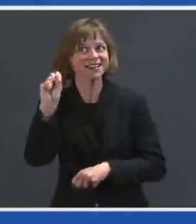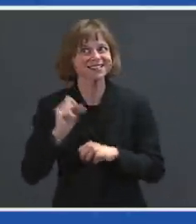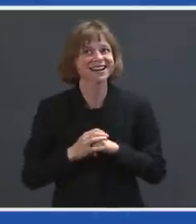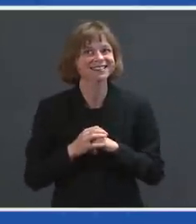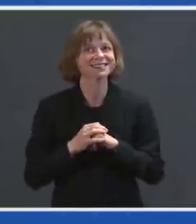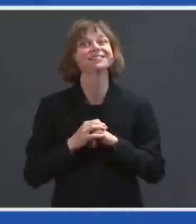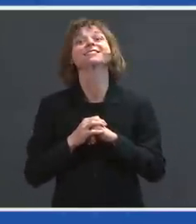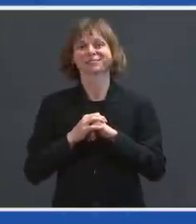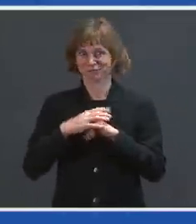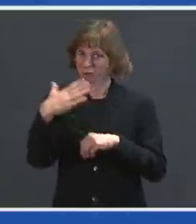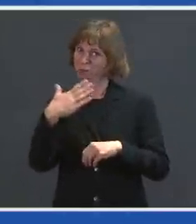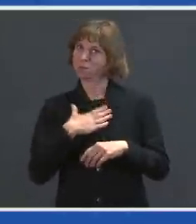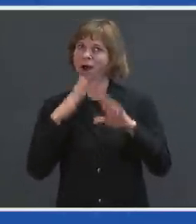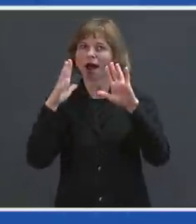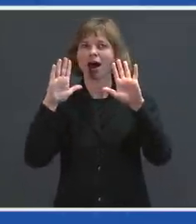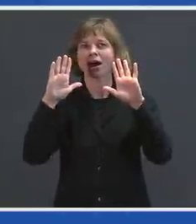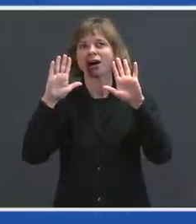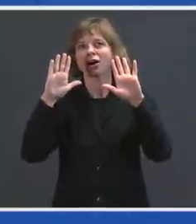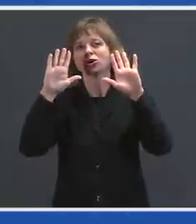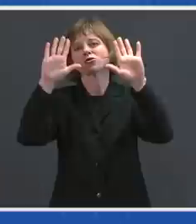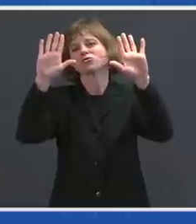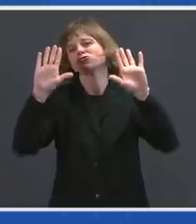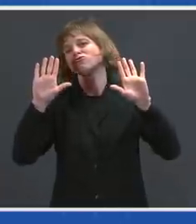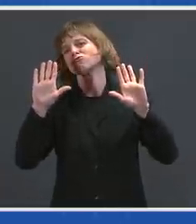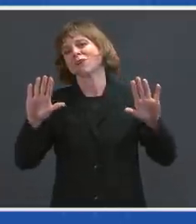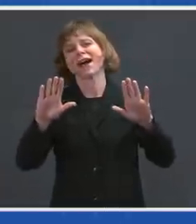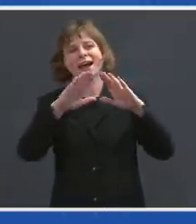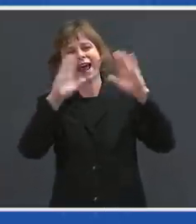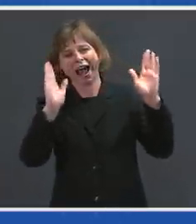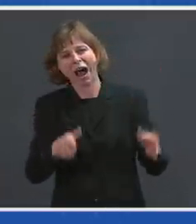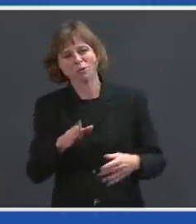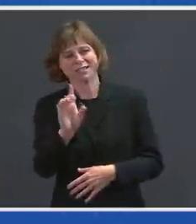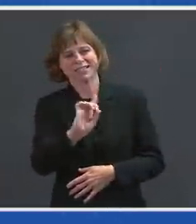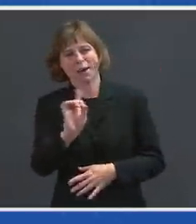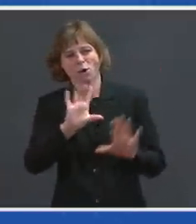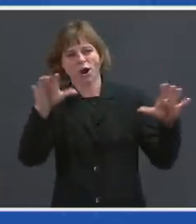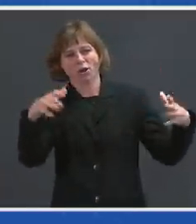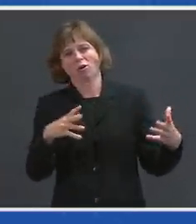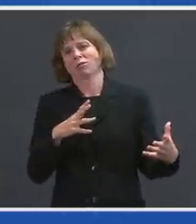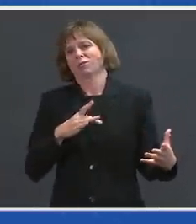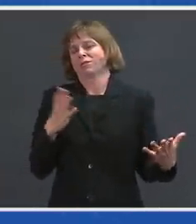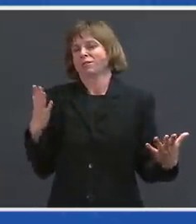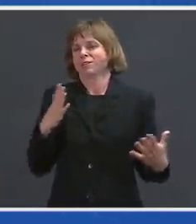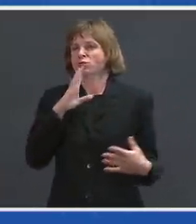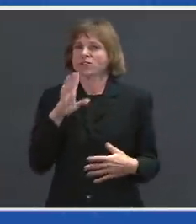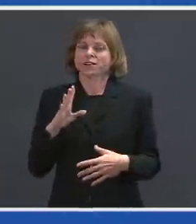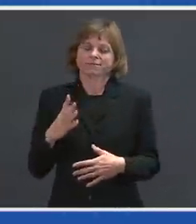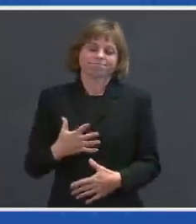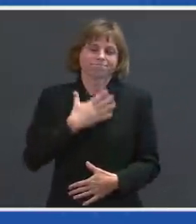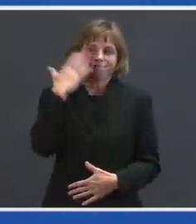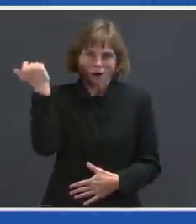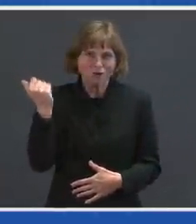to my great House Democratic caucus. That makes it even better. My colleagues, as you know,